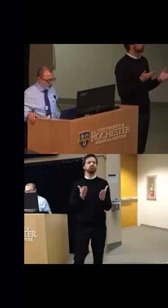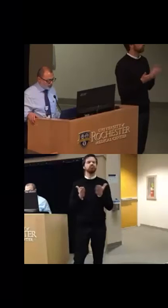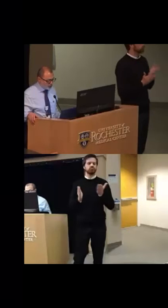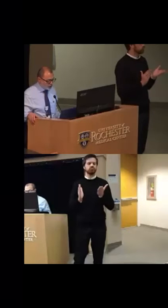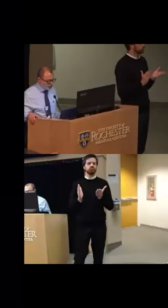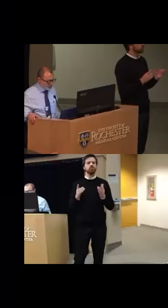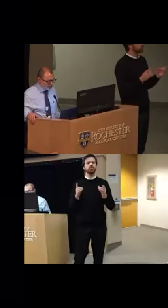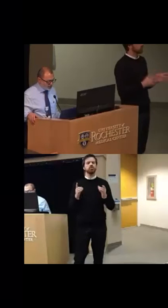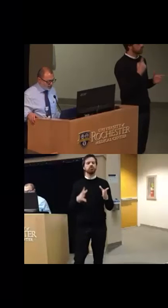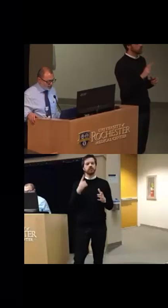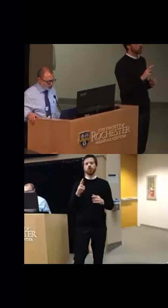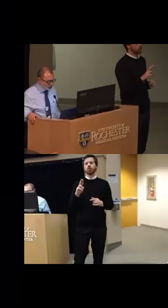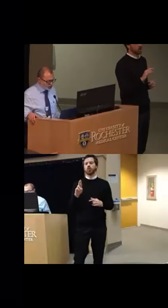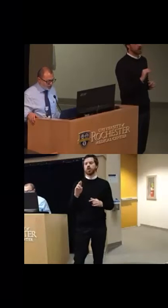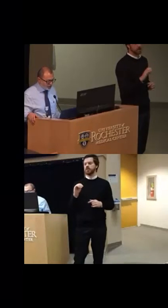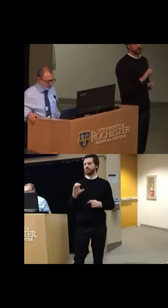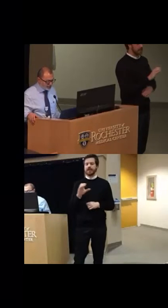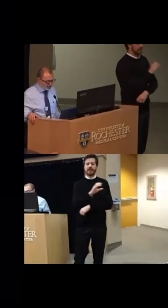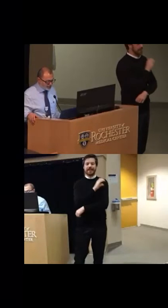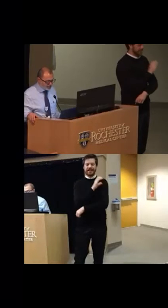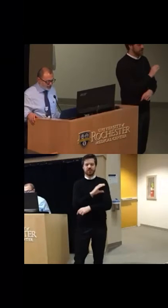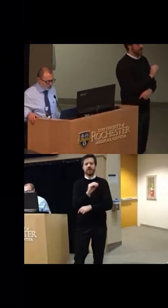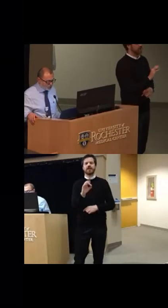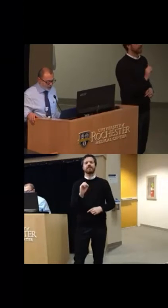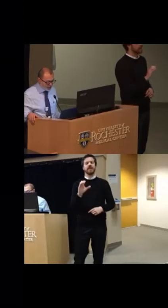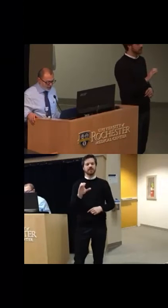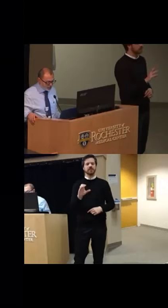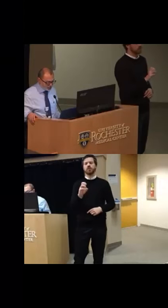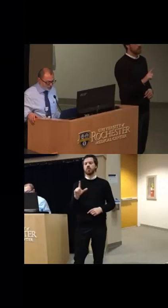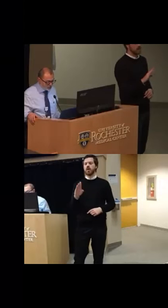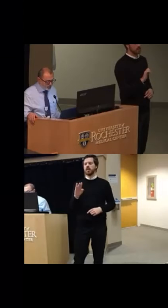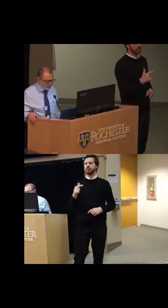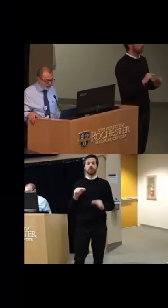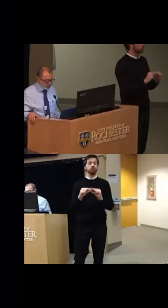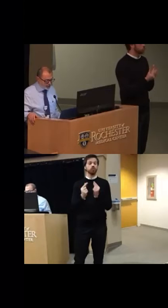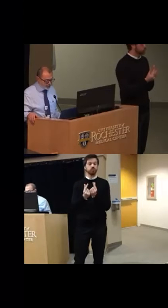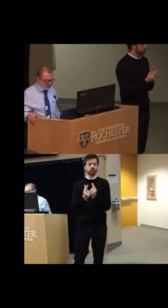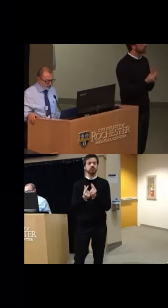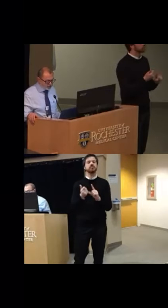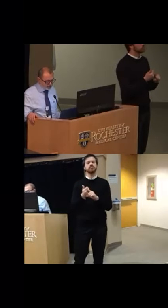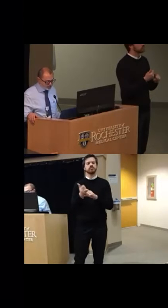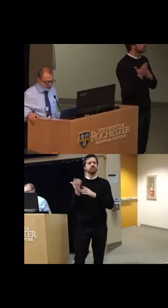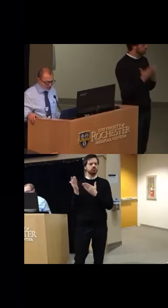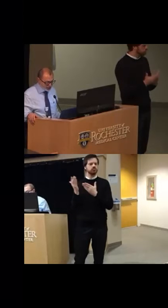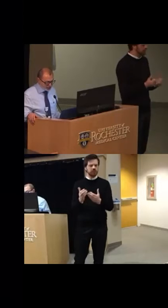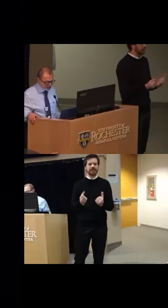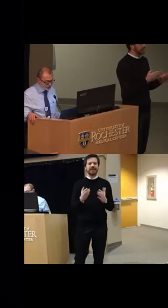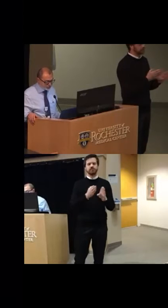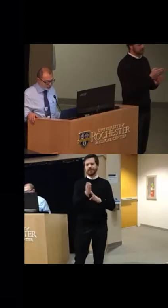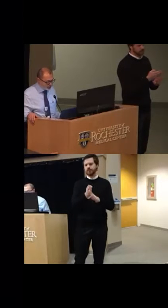of the urmc clinic and faculty well-being group bringing an interdisciplinary lens to improving